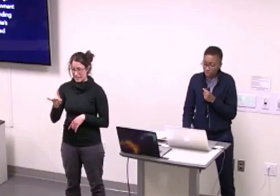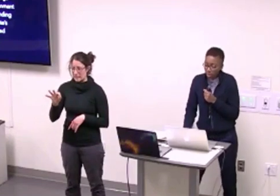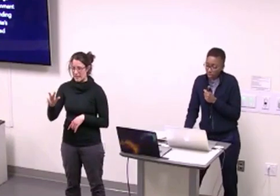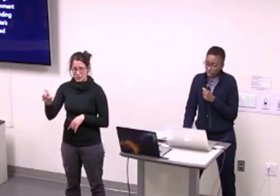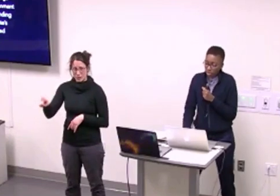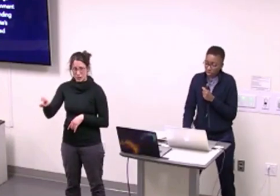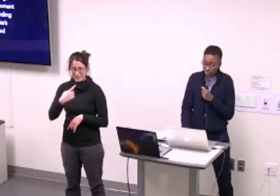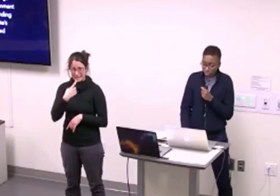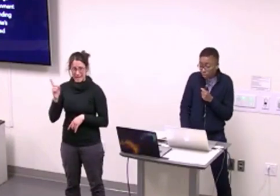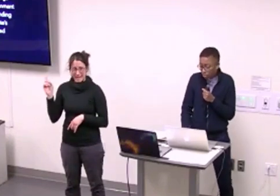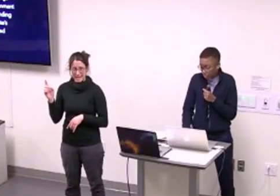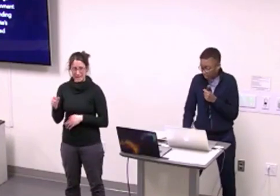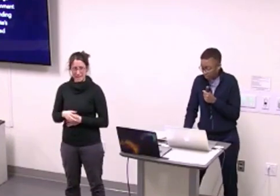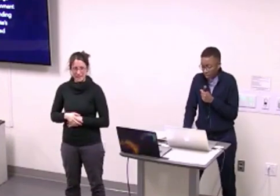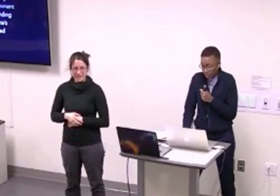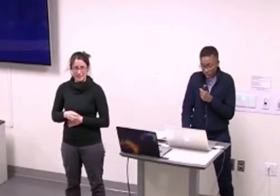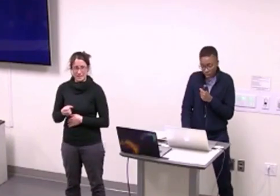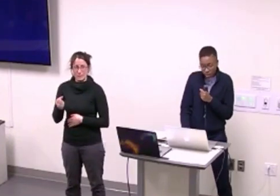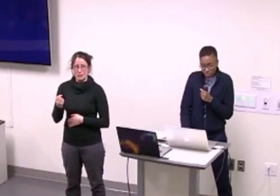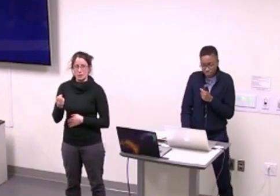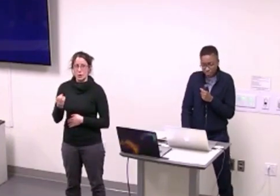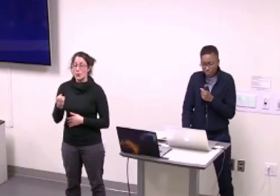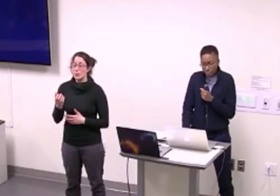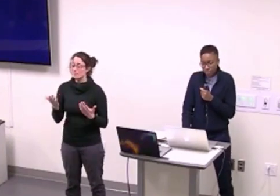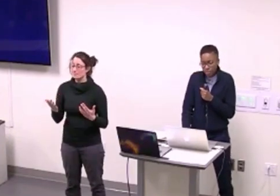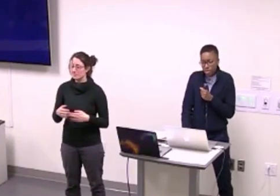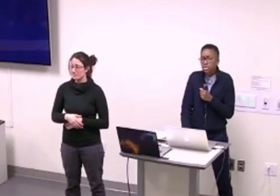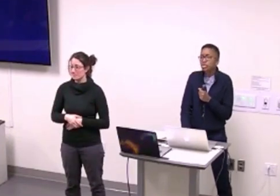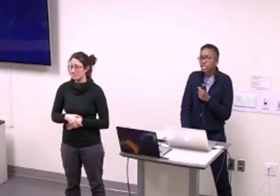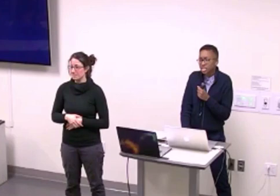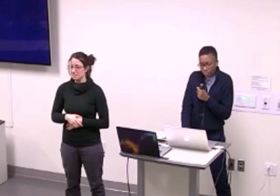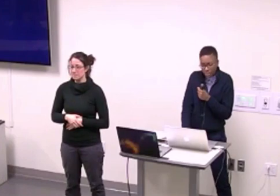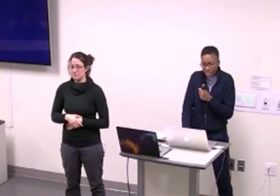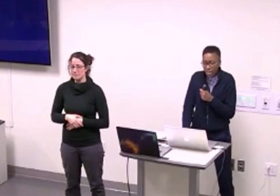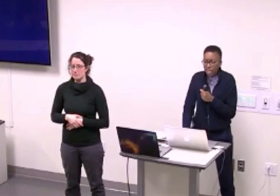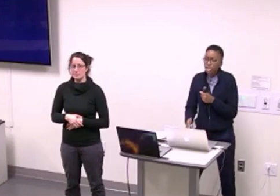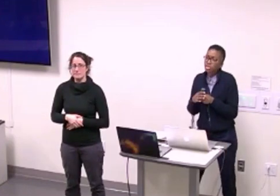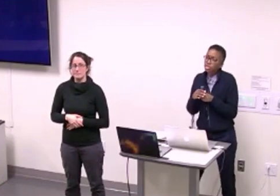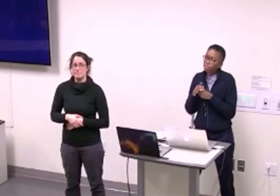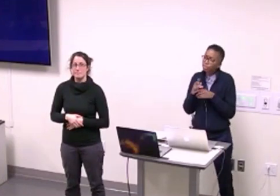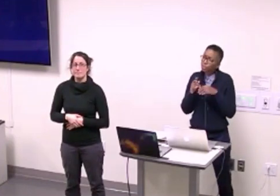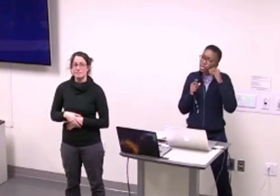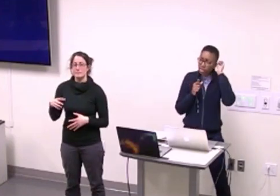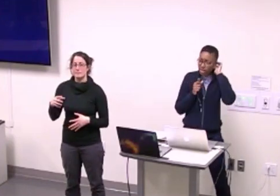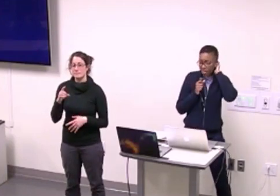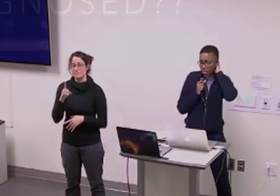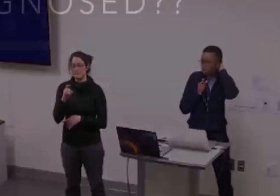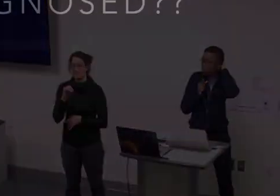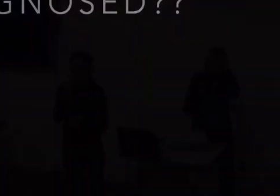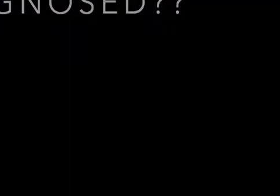So yeah. So dissent being diagnosed. There's a book that I encourage you all to take a look